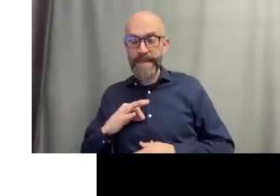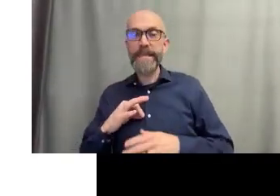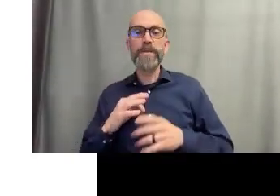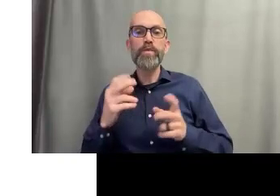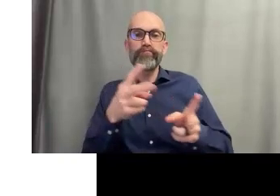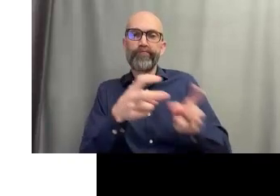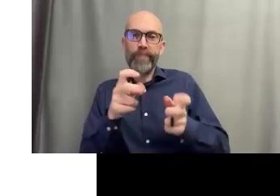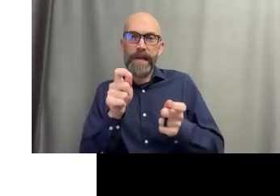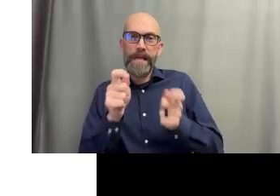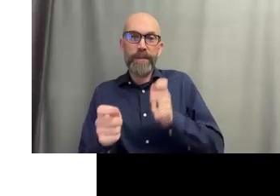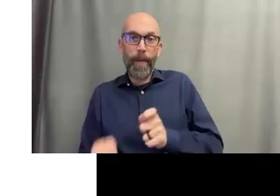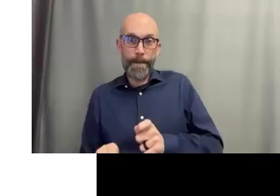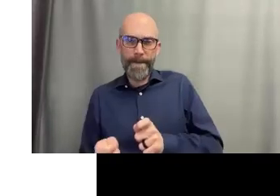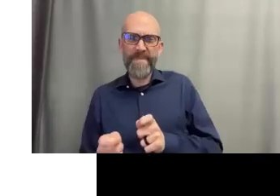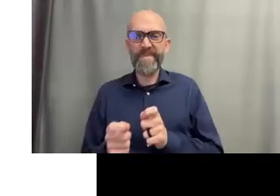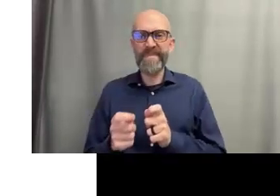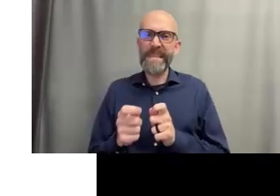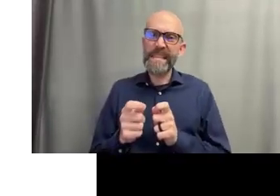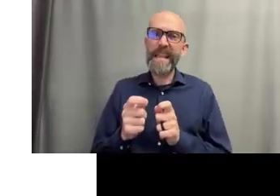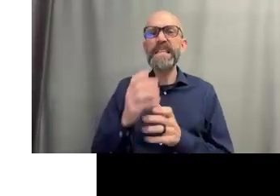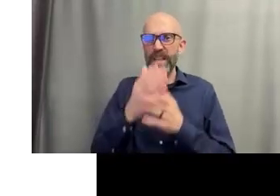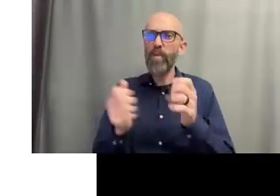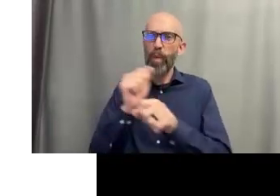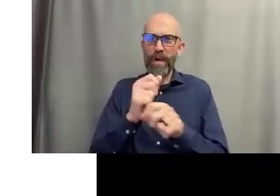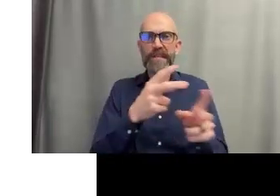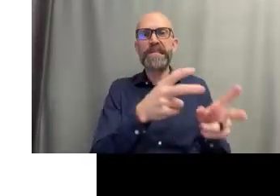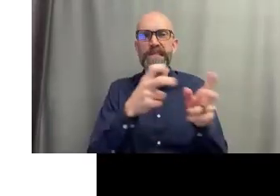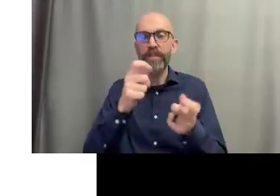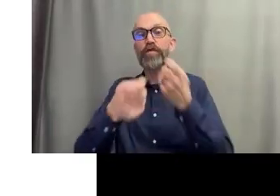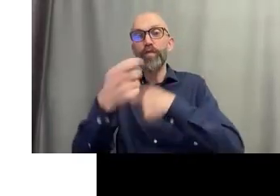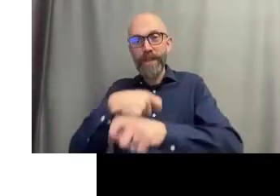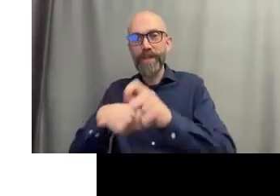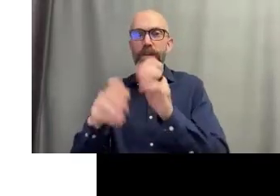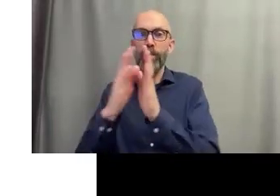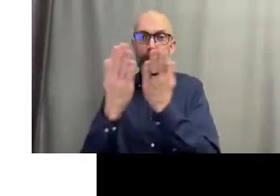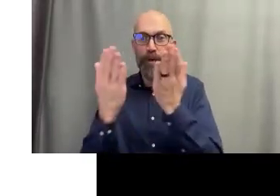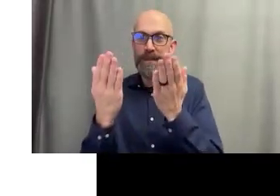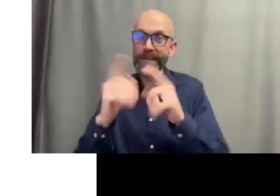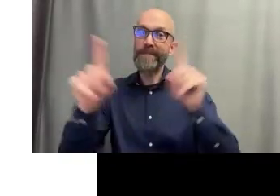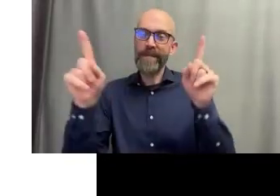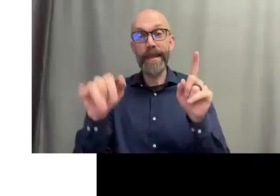because that that is some work to switch your textbook out. So, so those are, those are, conversations